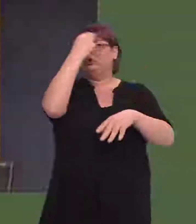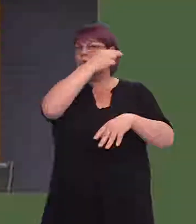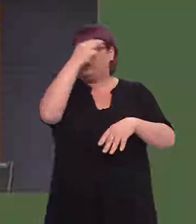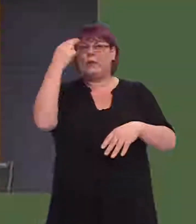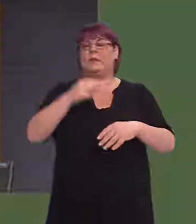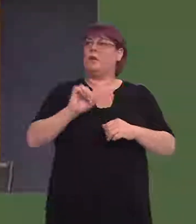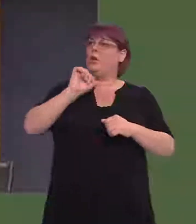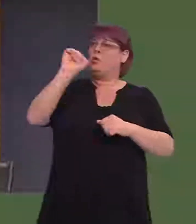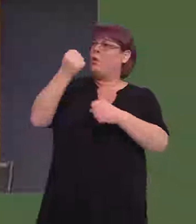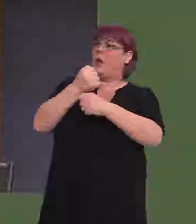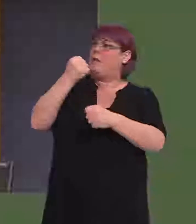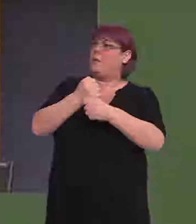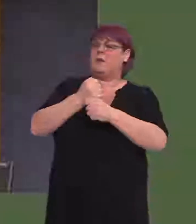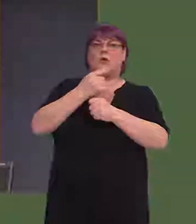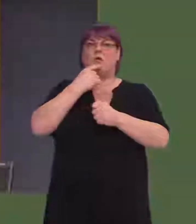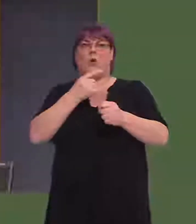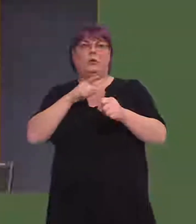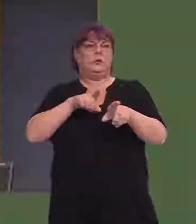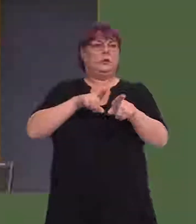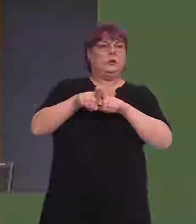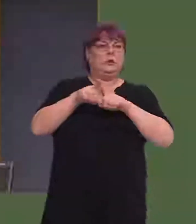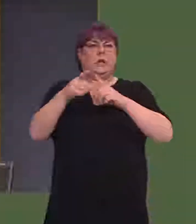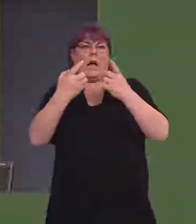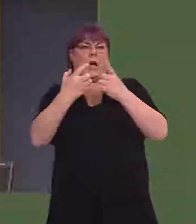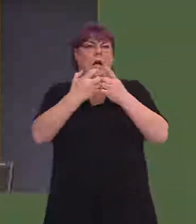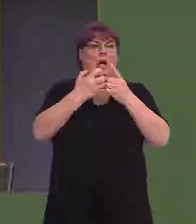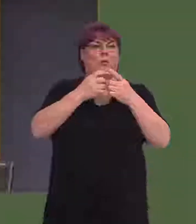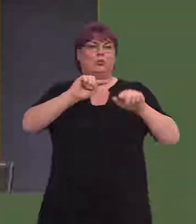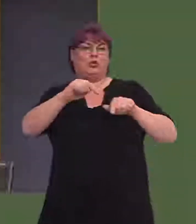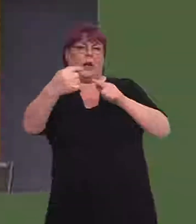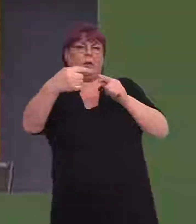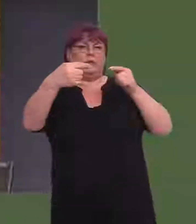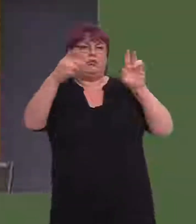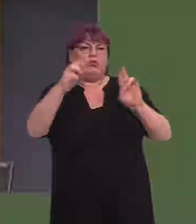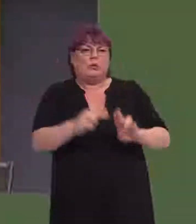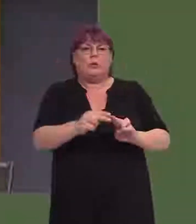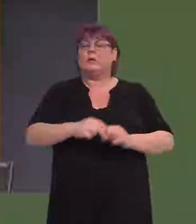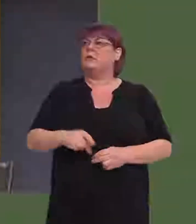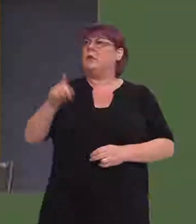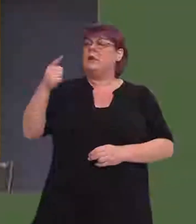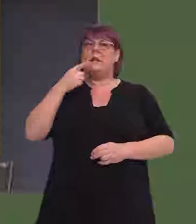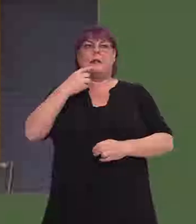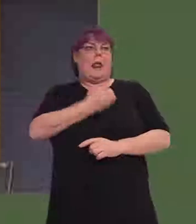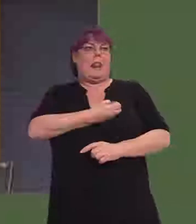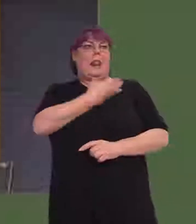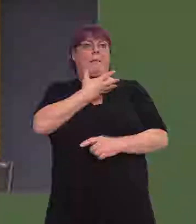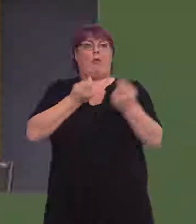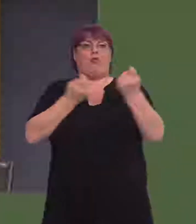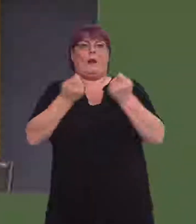enough to get to grips with some of those basic challenges. And what does it say about Labour's running of the national health service that, two years